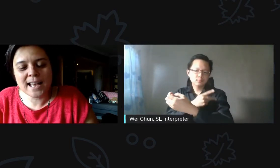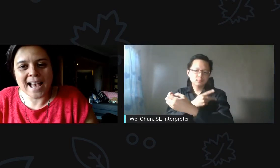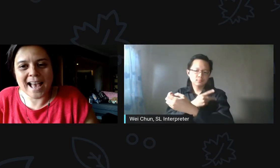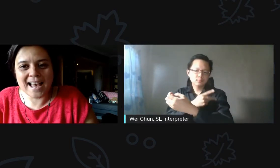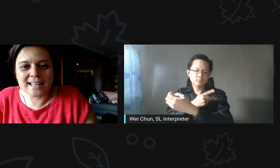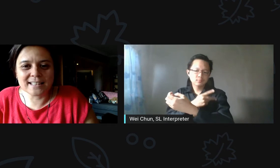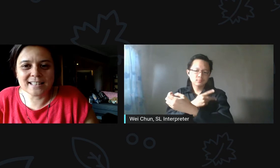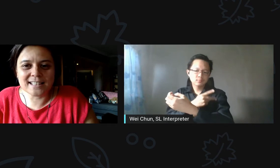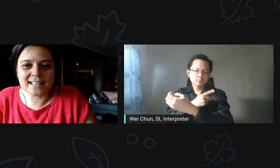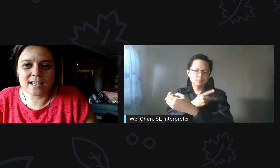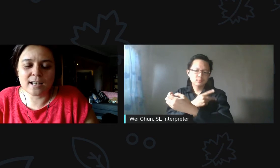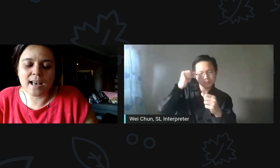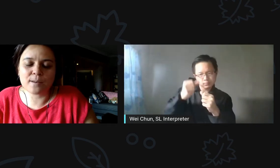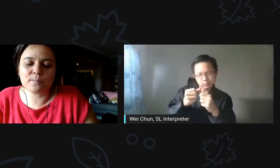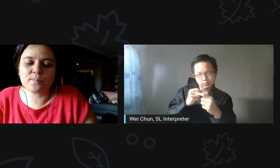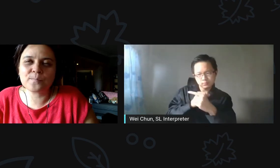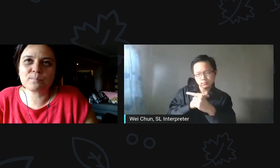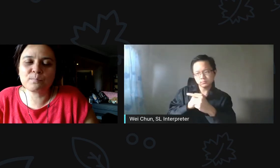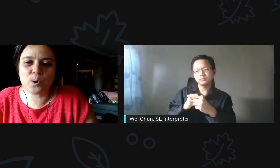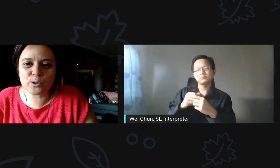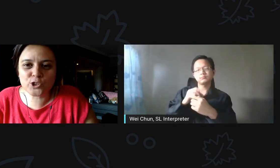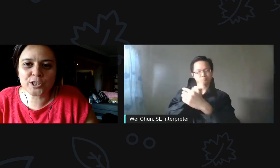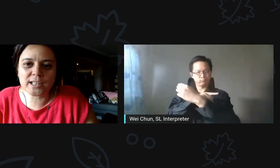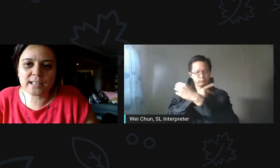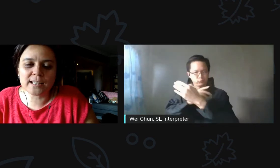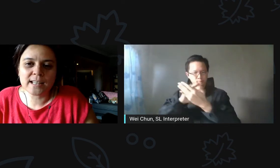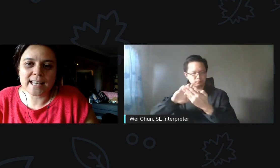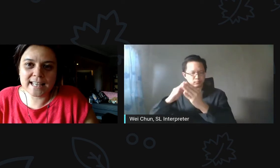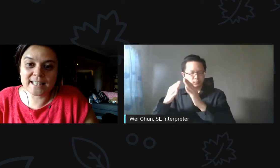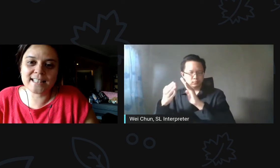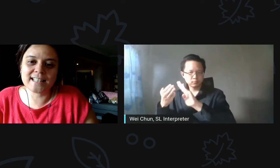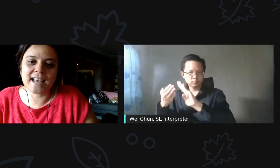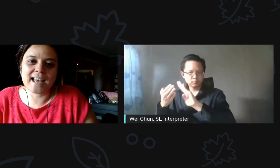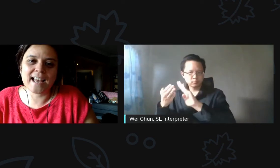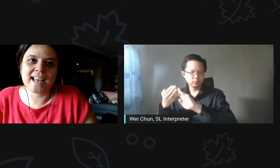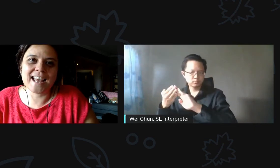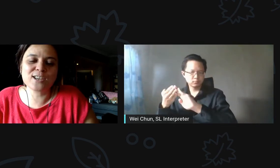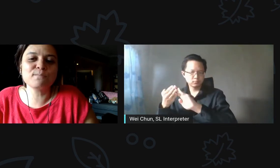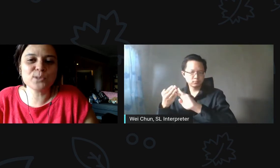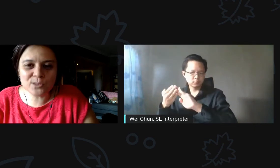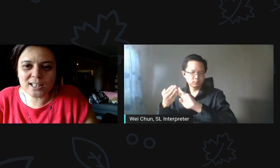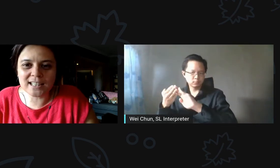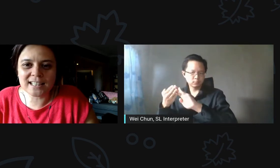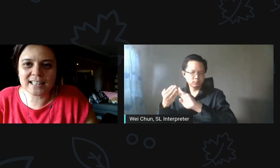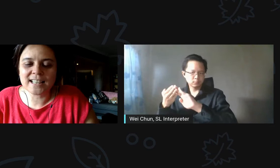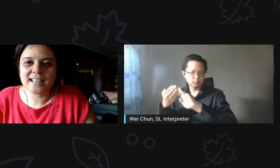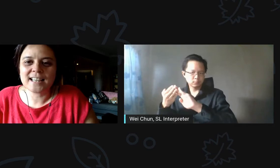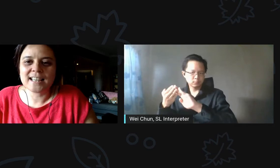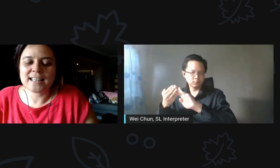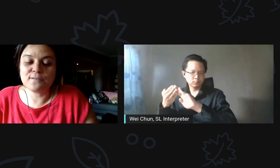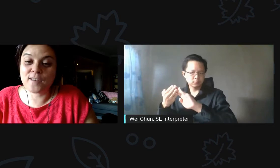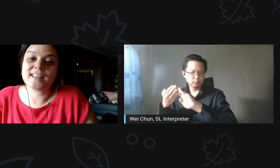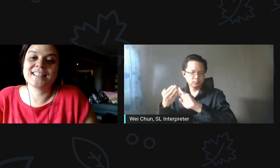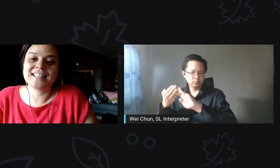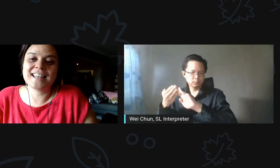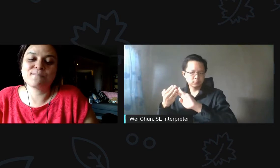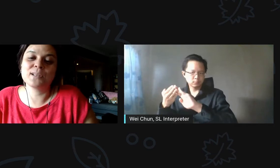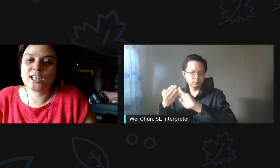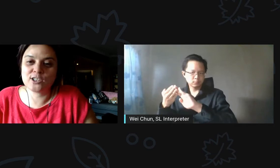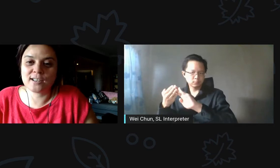And poetry is a community event in Malaysia